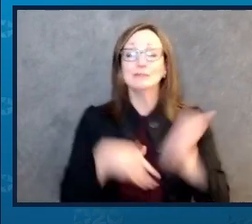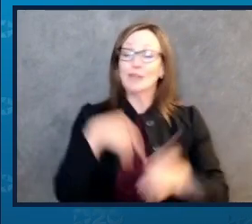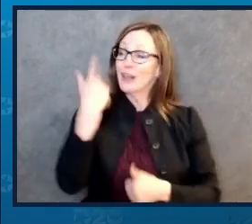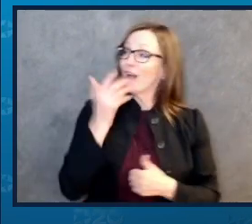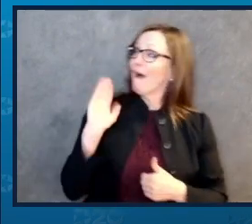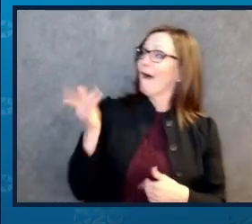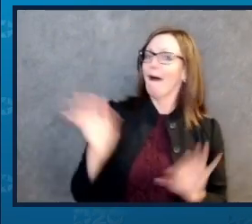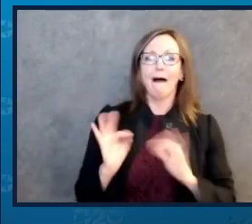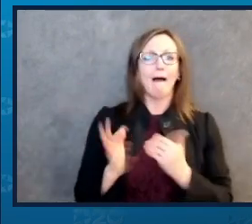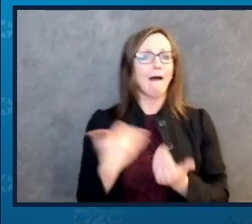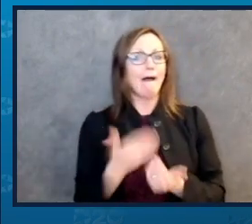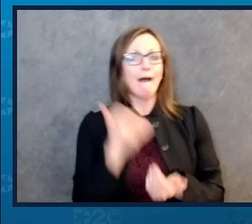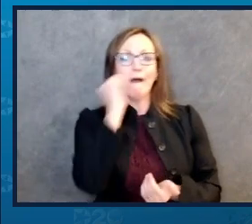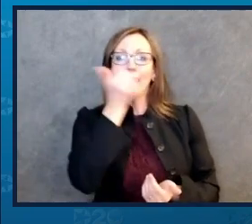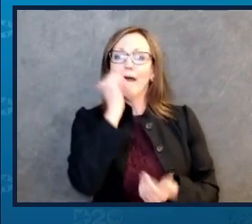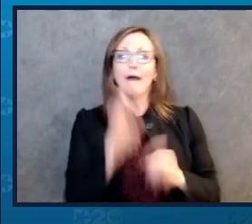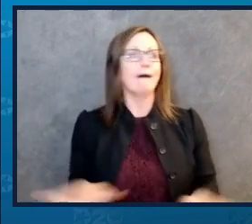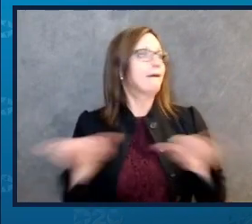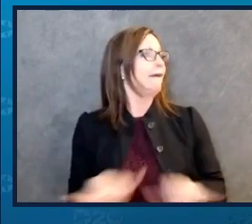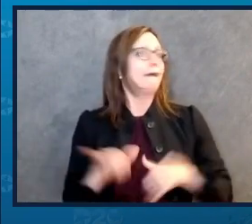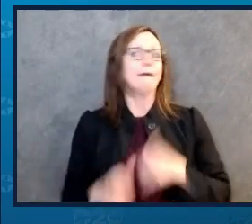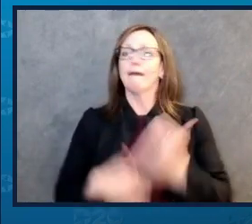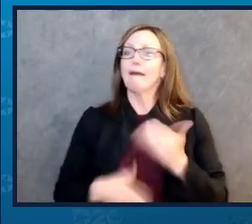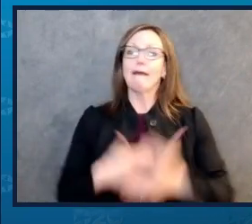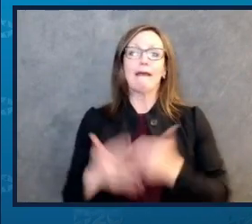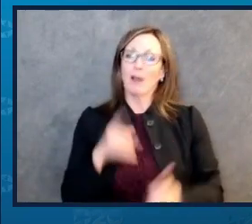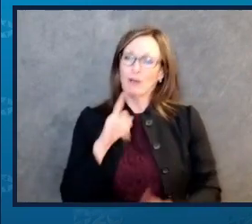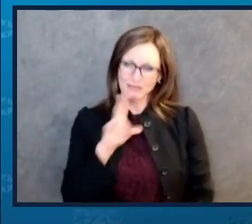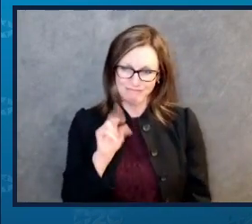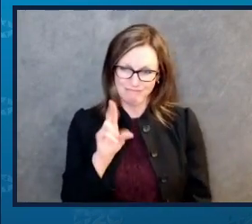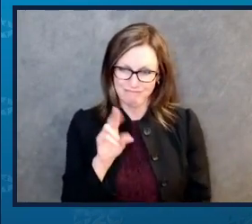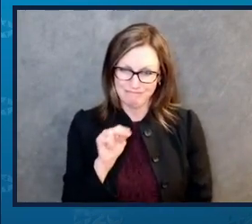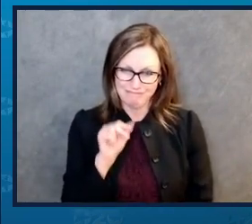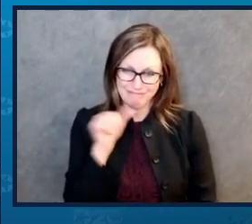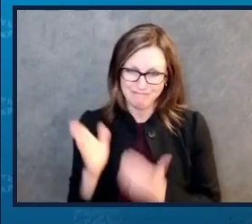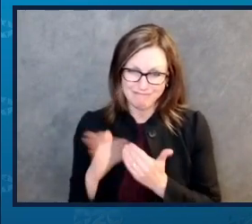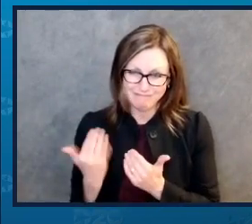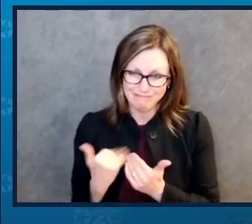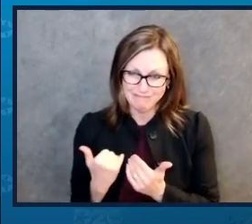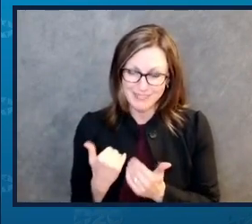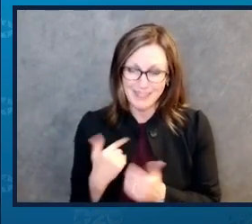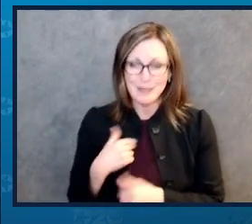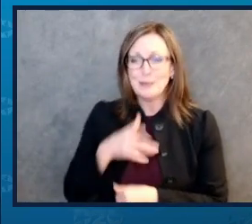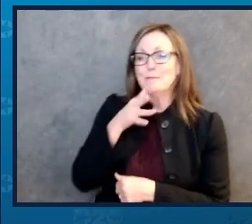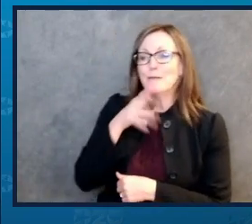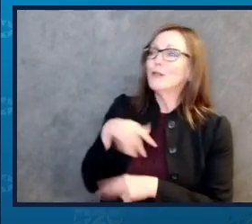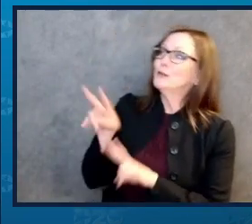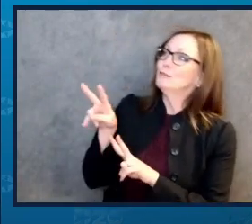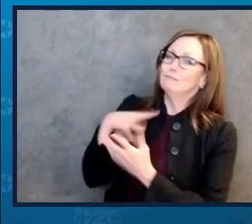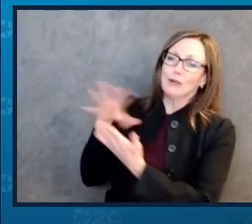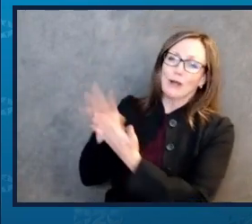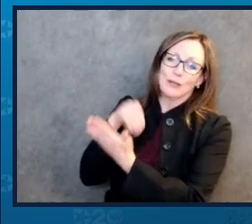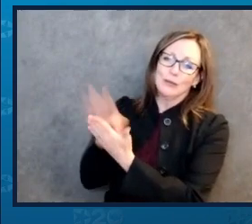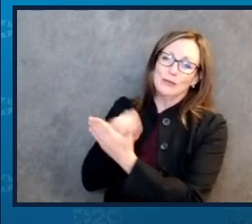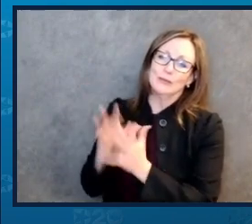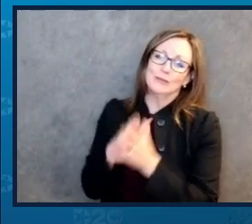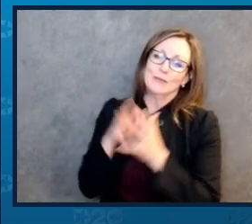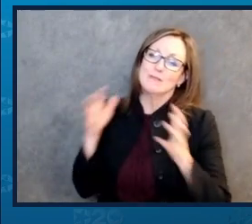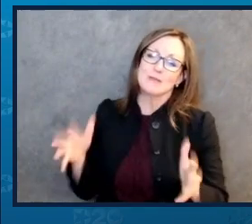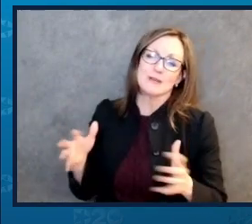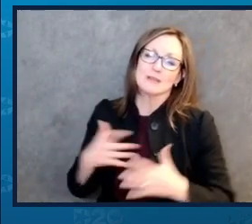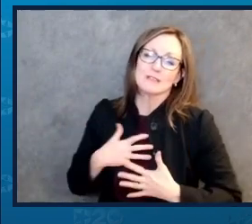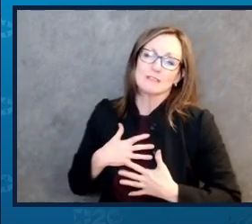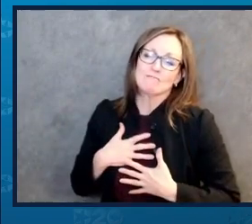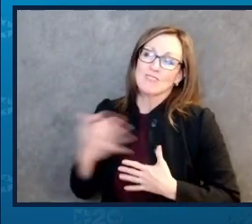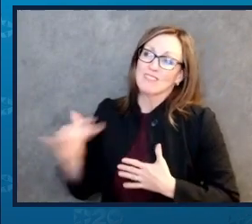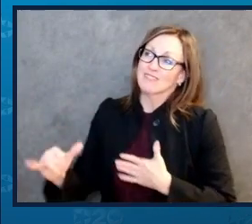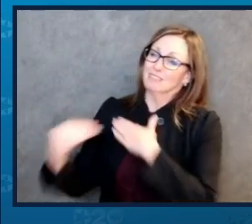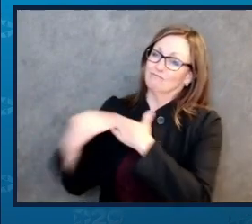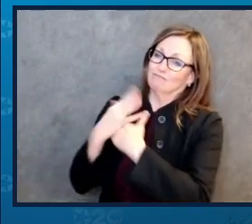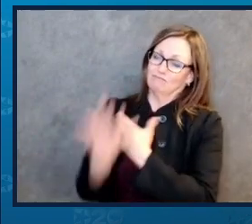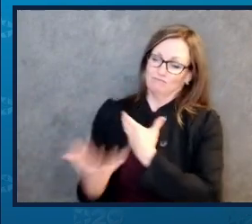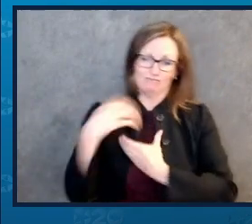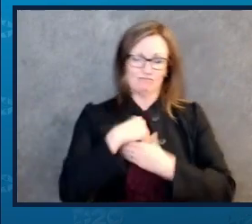LIVES, SHE RAISED US TO BE PROUD